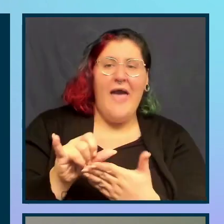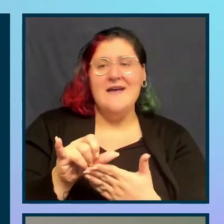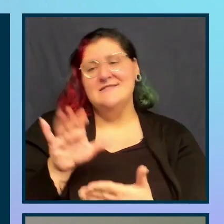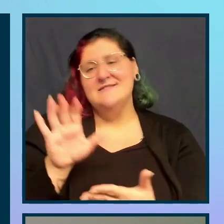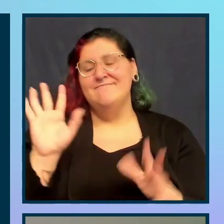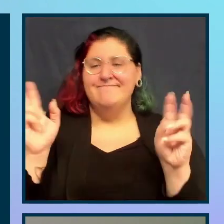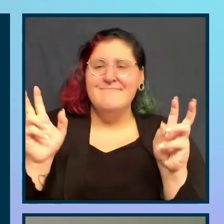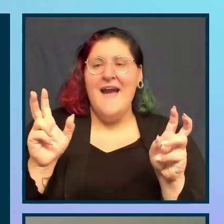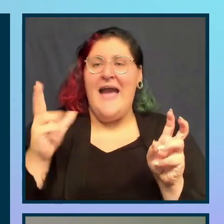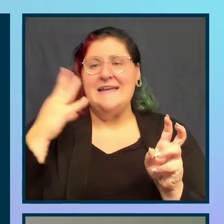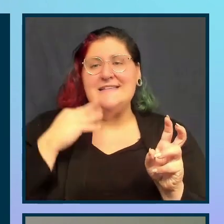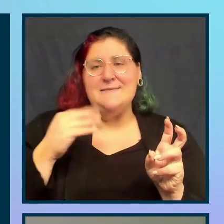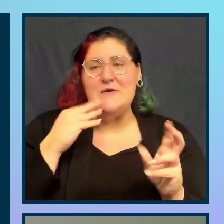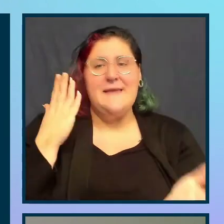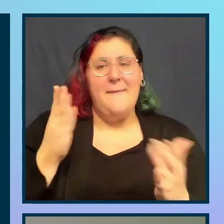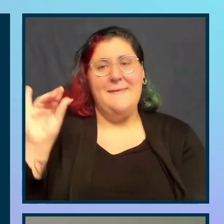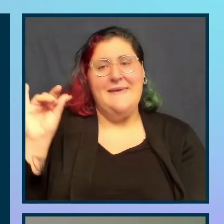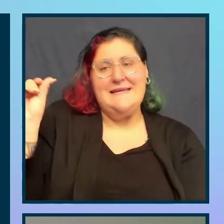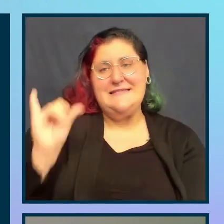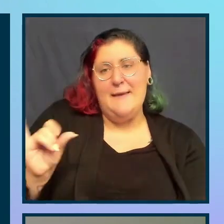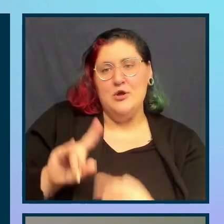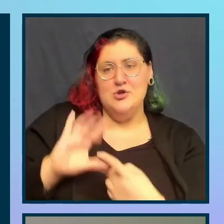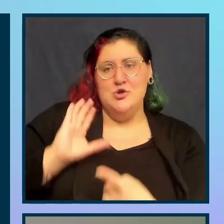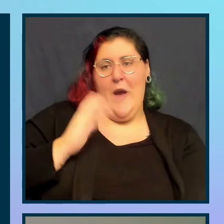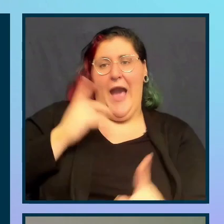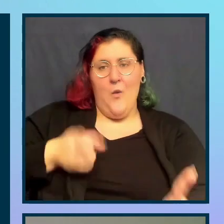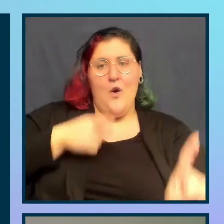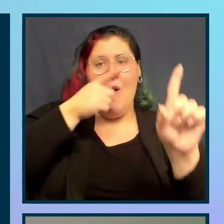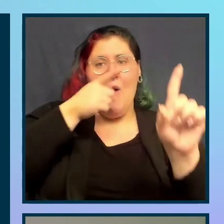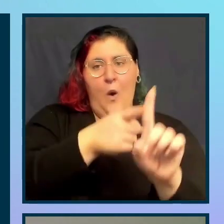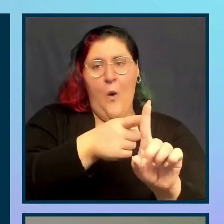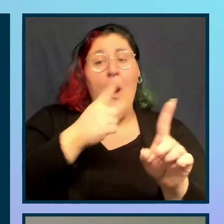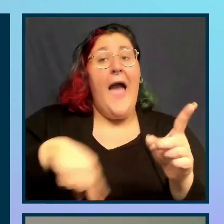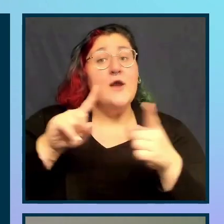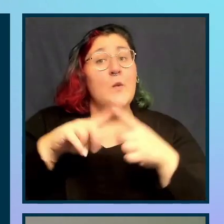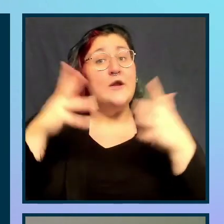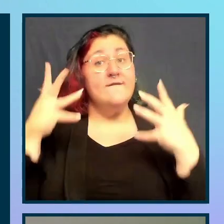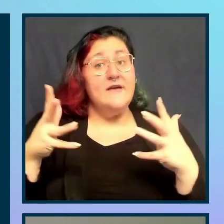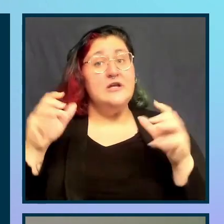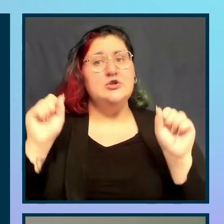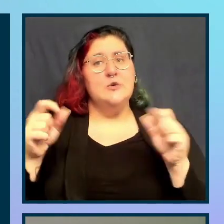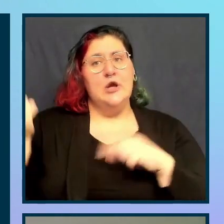And once you've done this, the important thing is to go back through and evaluate them and look at context, as I mentioned before.